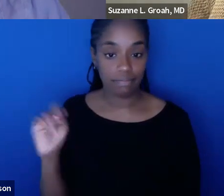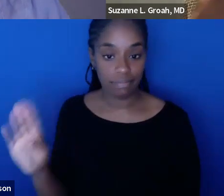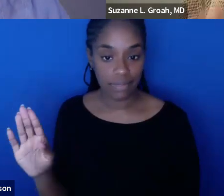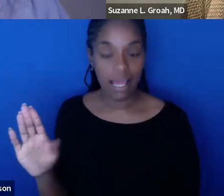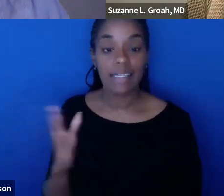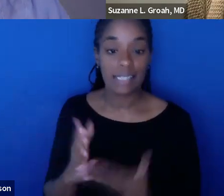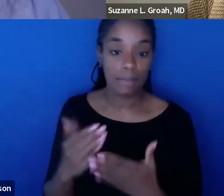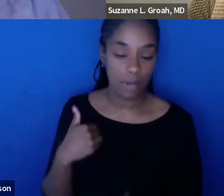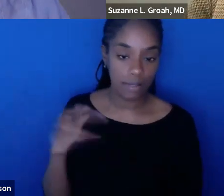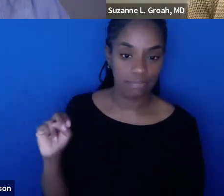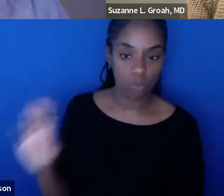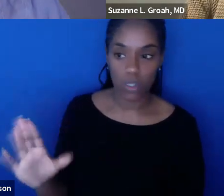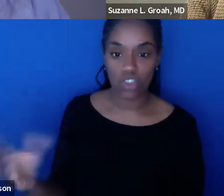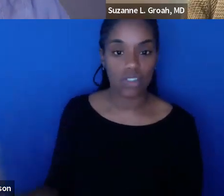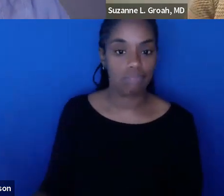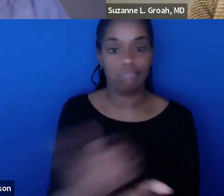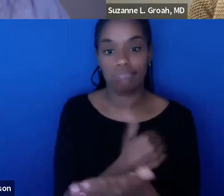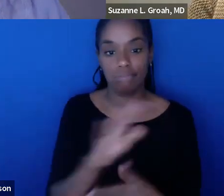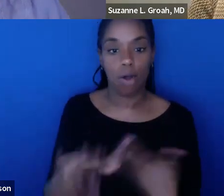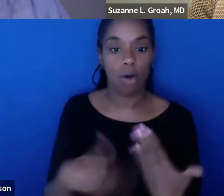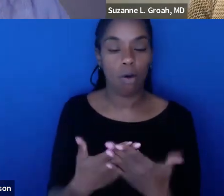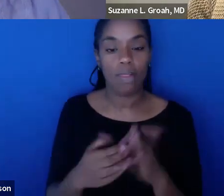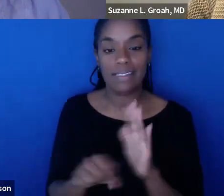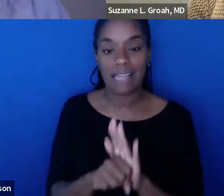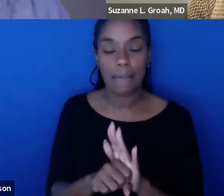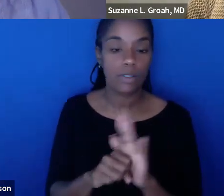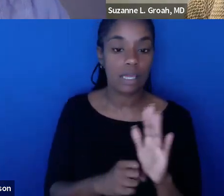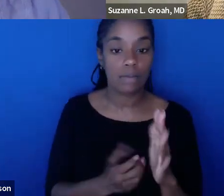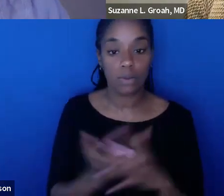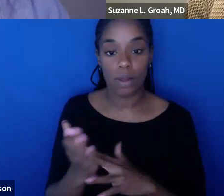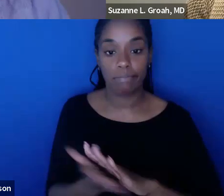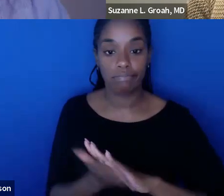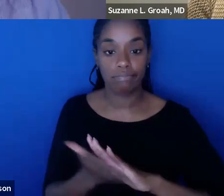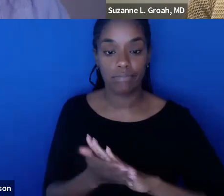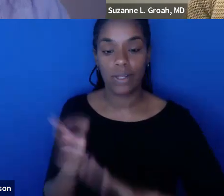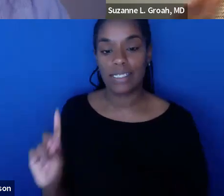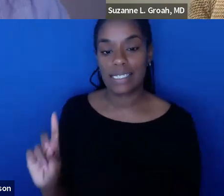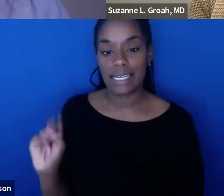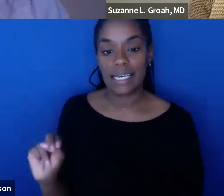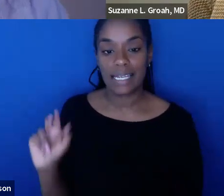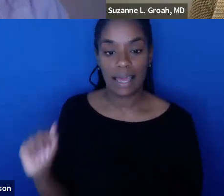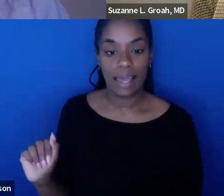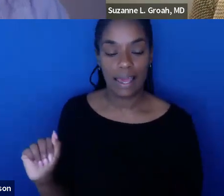Grabbed the urine samples, and we ran them through a DNA sequencer, and we looked at DNA.